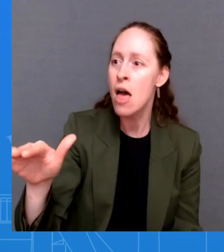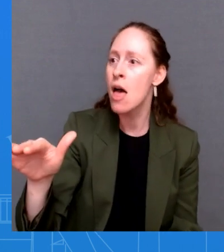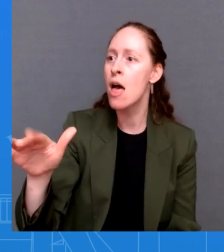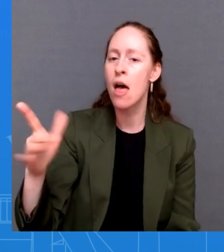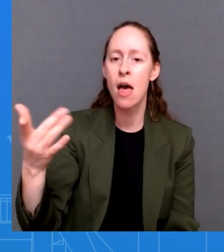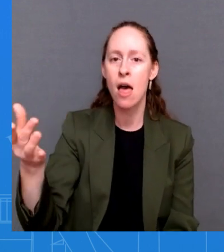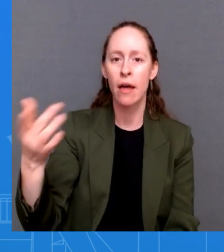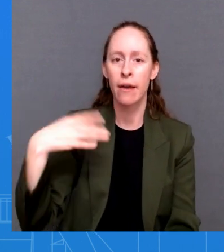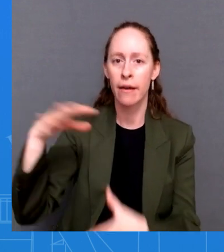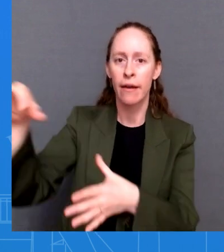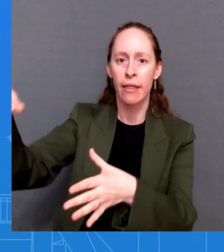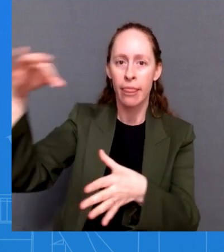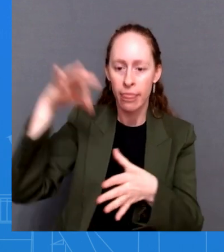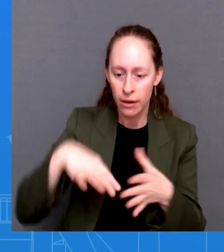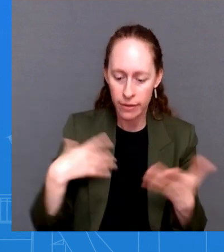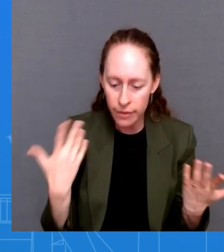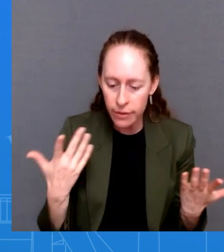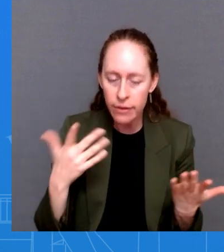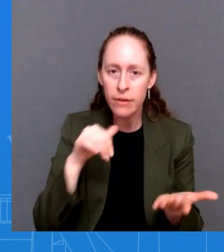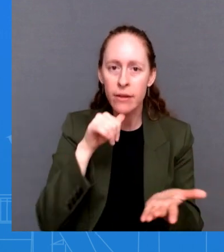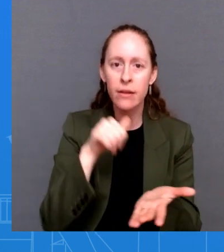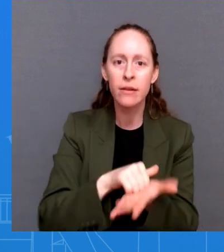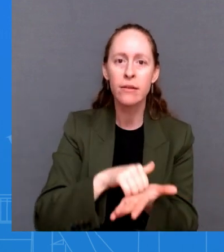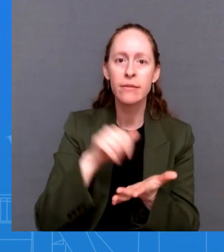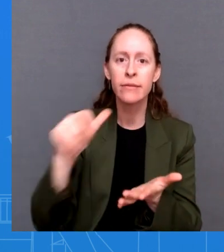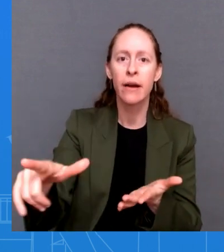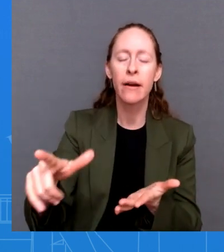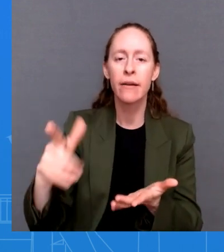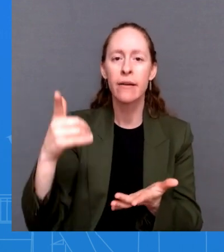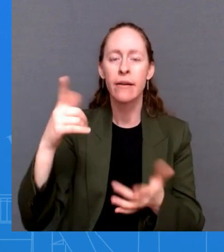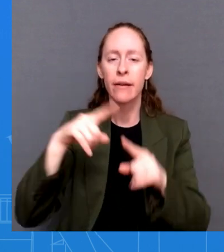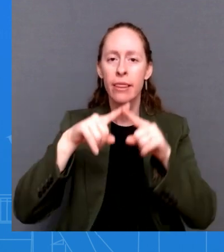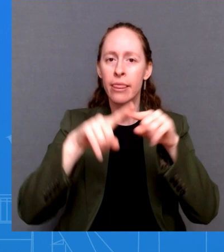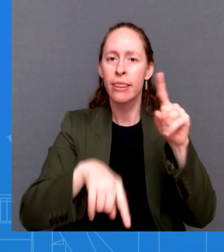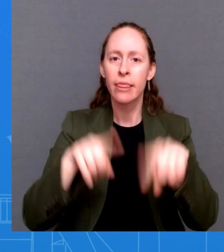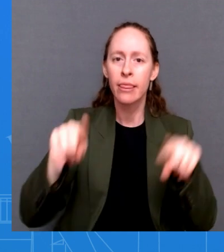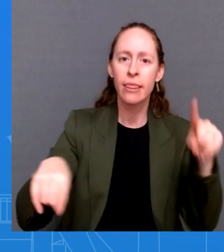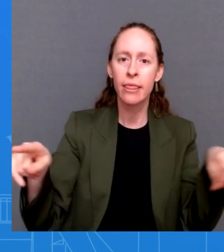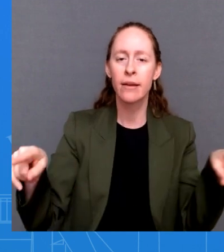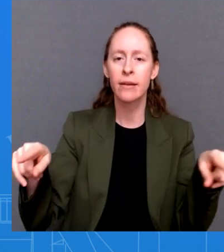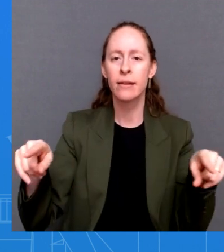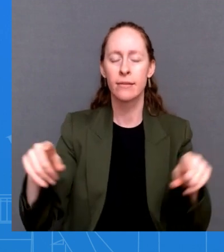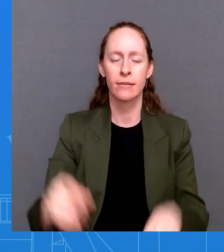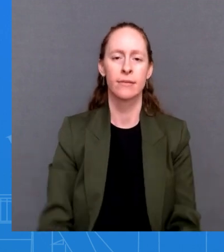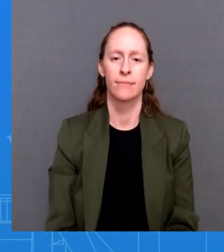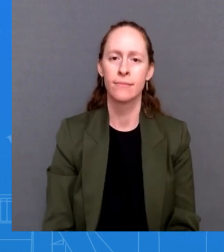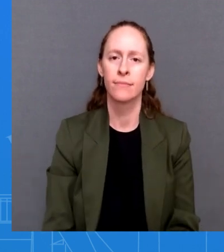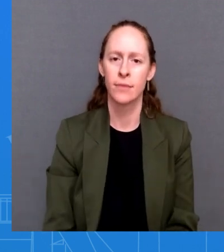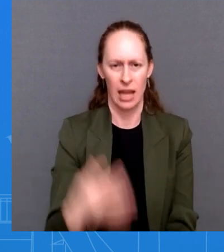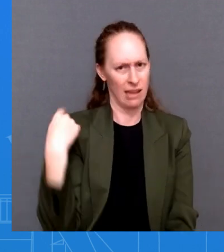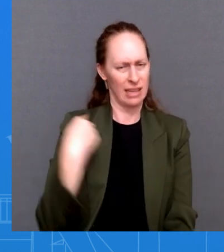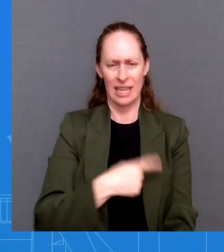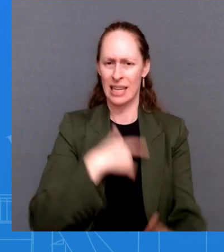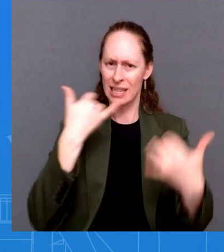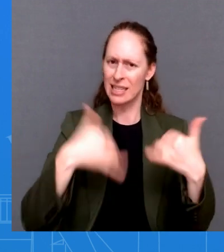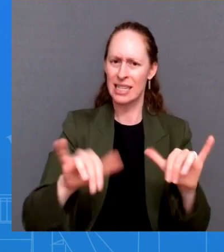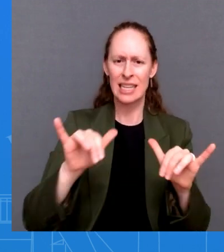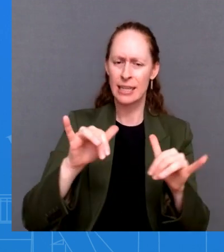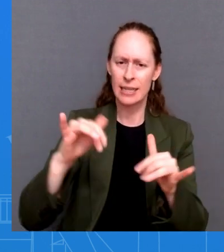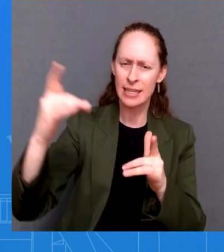how we have CDC are working hand in glove with our state and local partners and other federal agencies to continually improve our approaches.